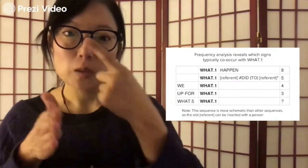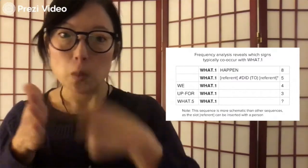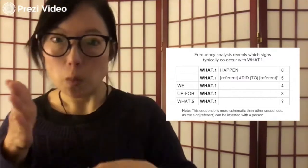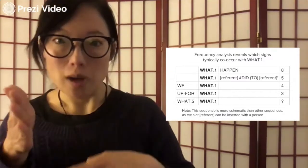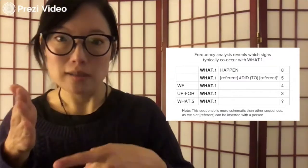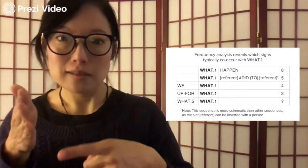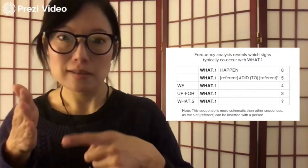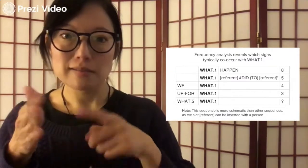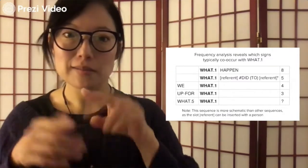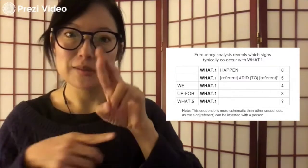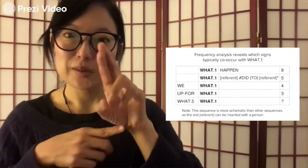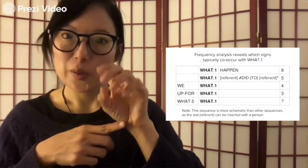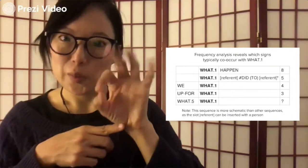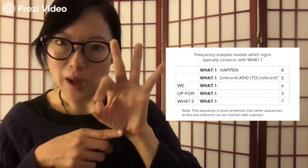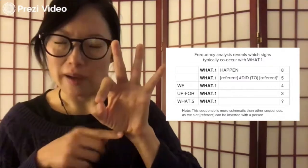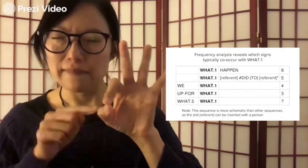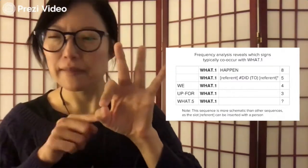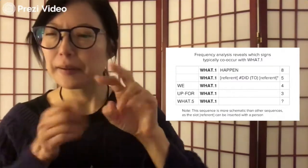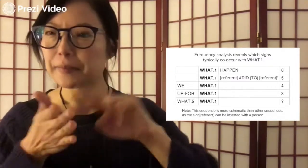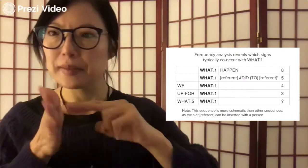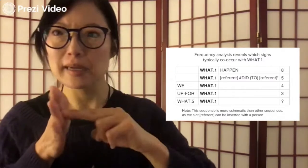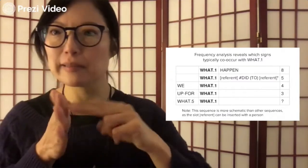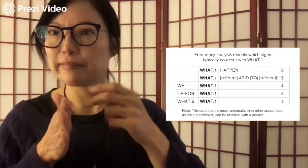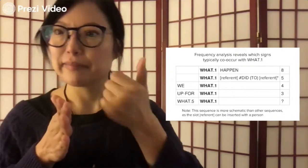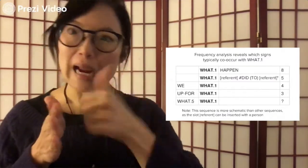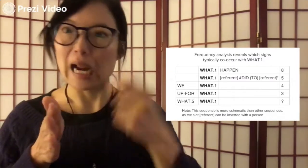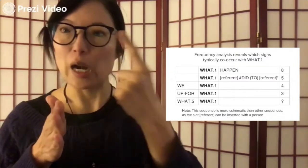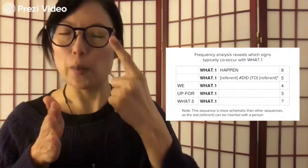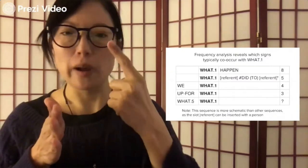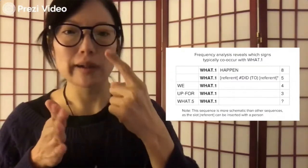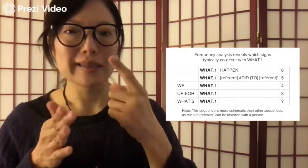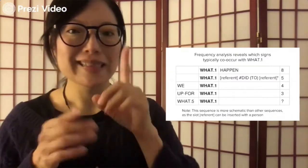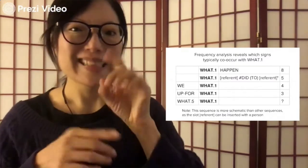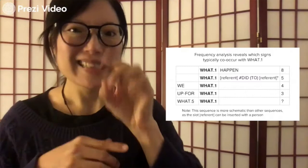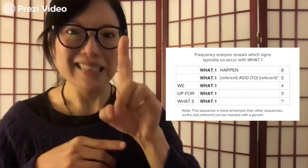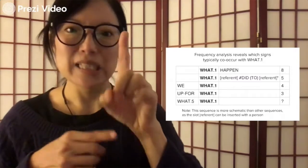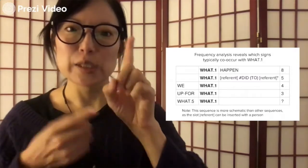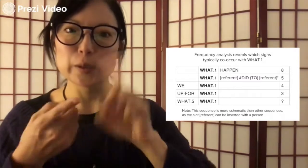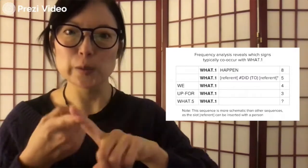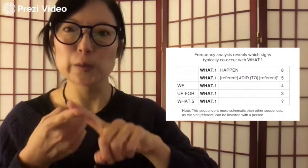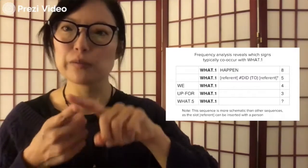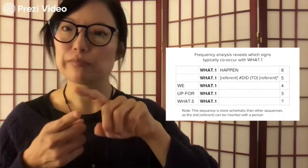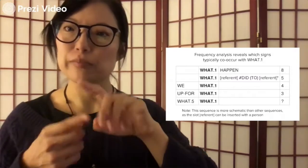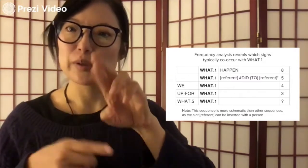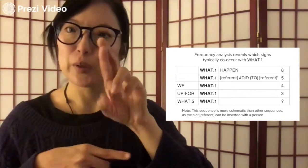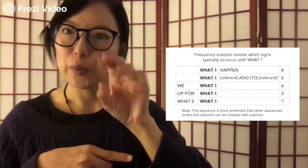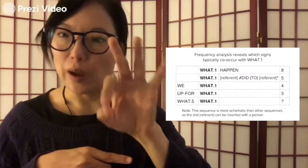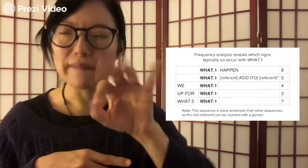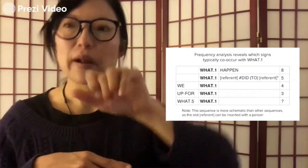different. The WHAT.1 referent means anyone - #DID (to)